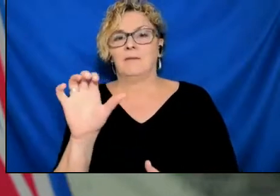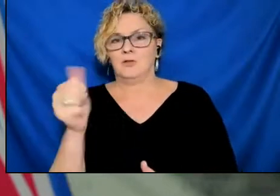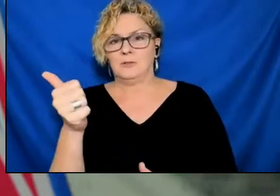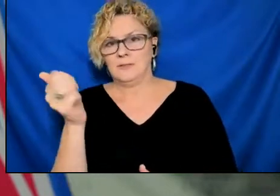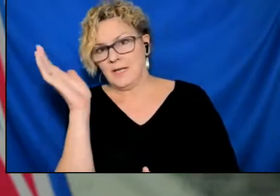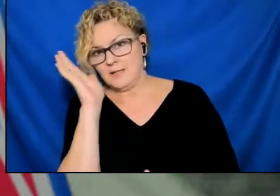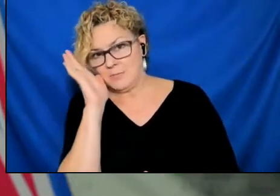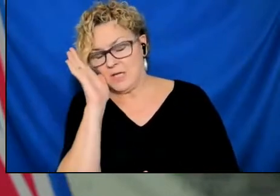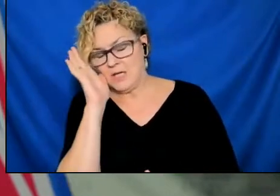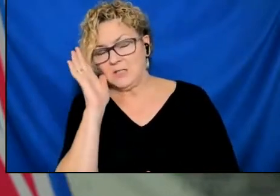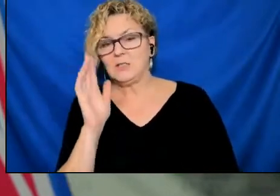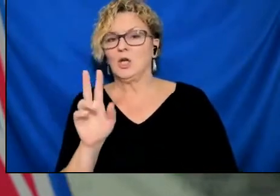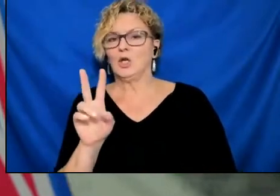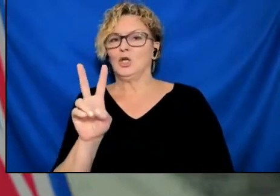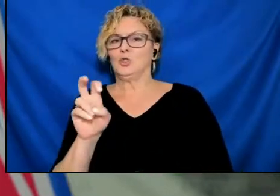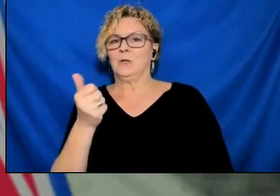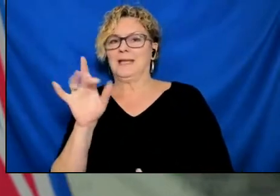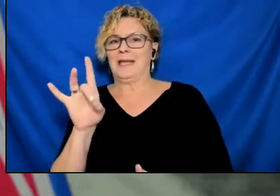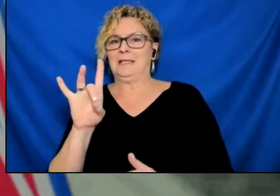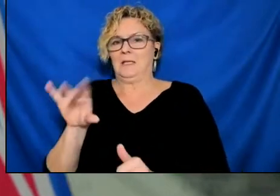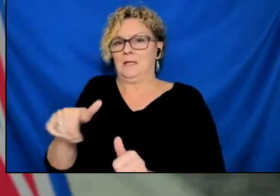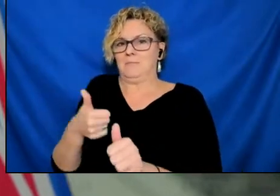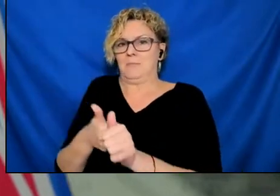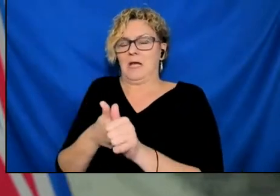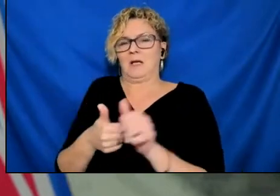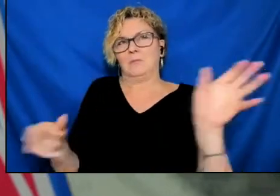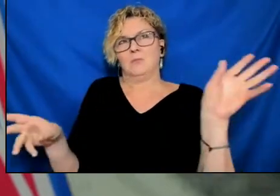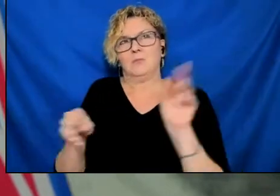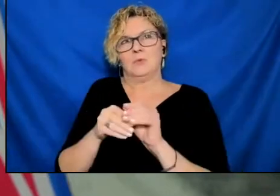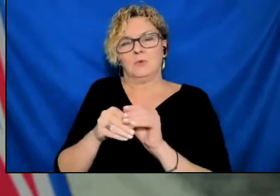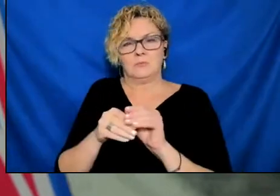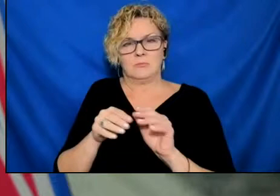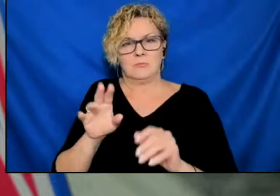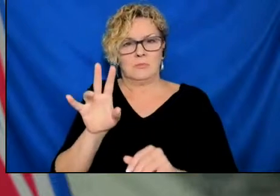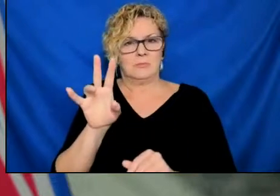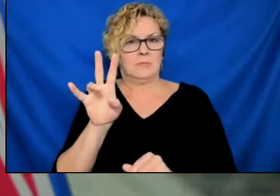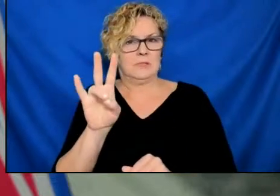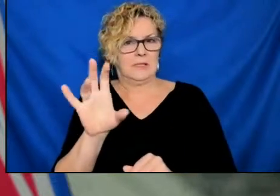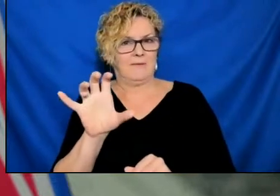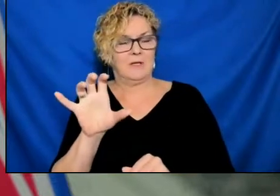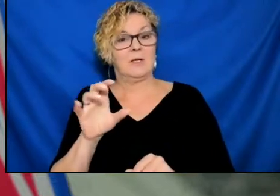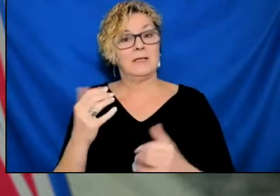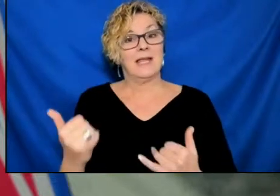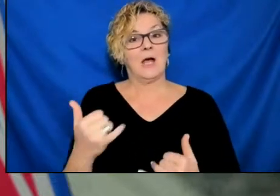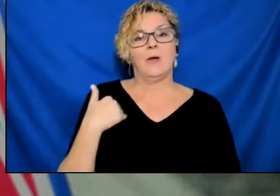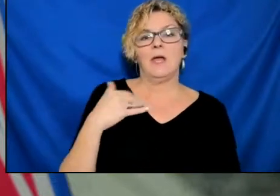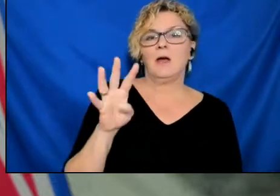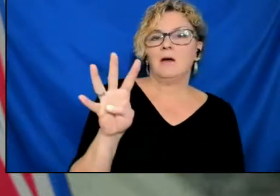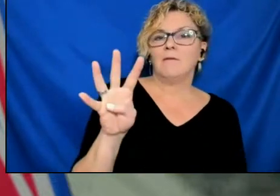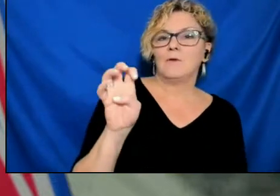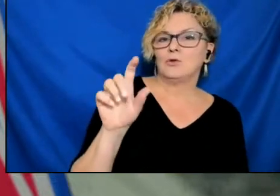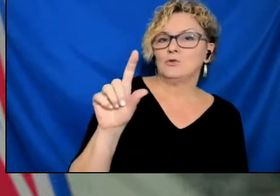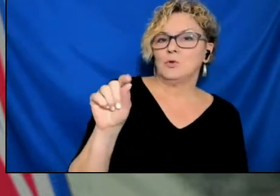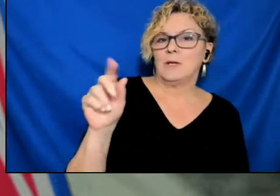In critical care, there are 510 base beds and 218 surg beds for a total of 728.